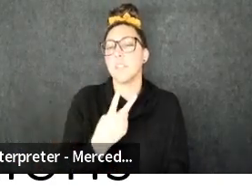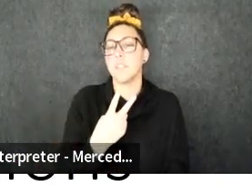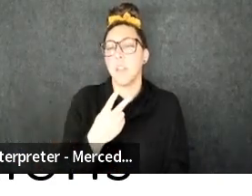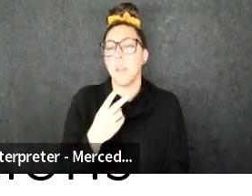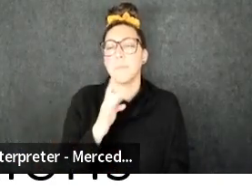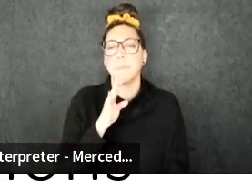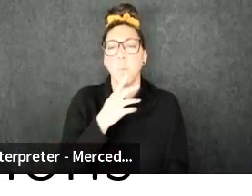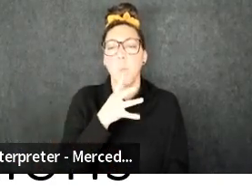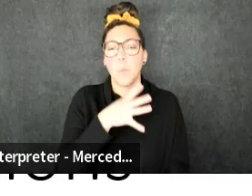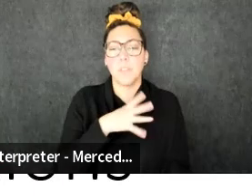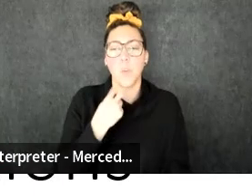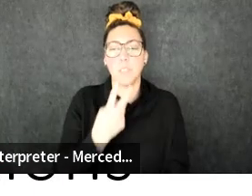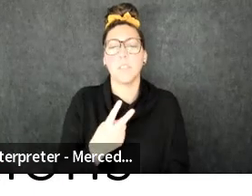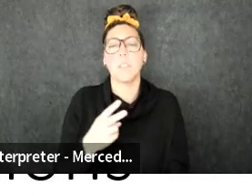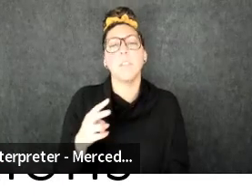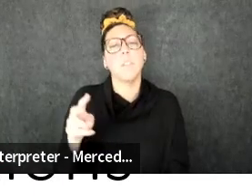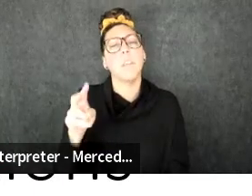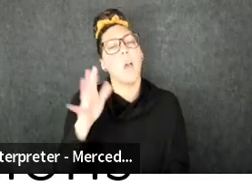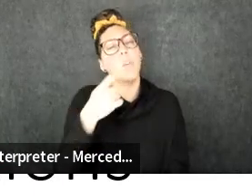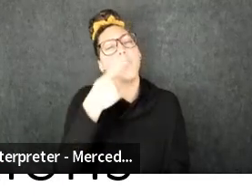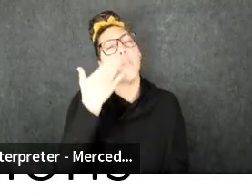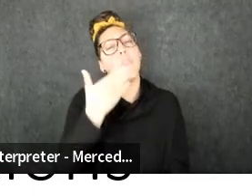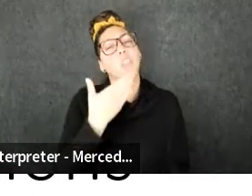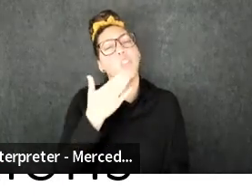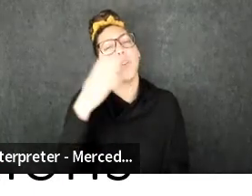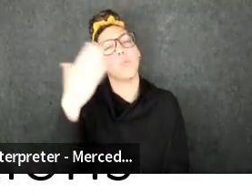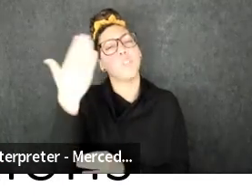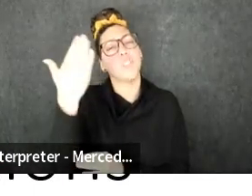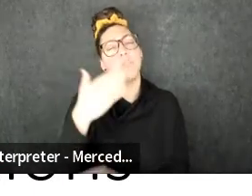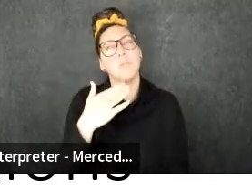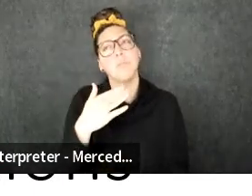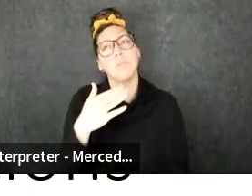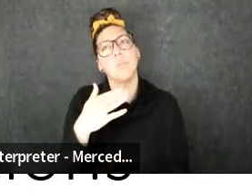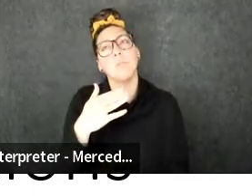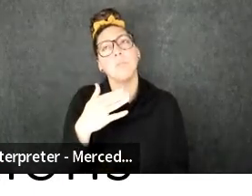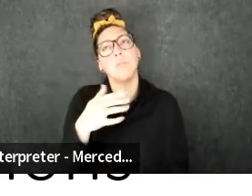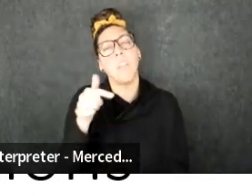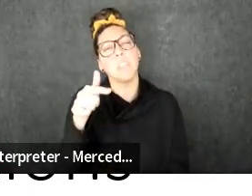I think kind of for me remembering that my students are looking at me as kind of a role model.